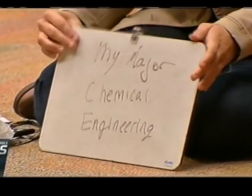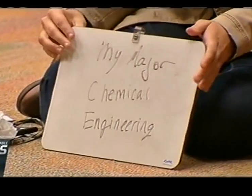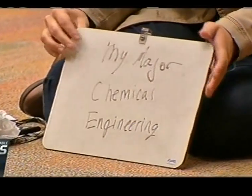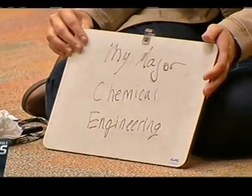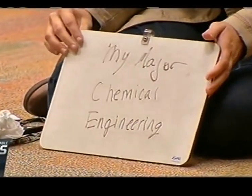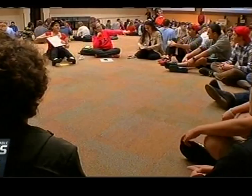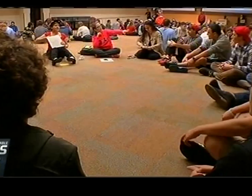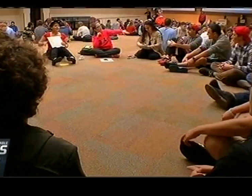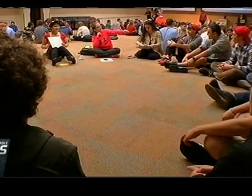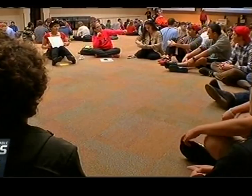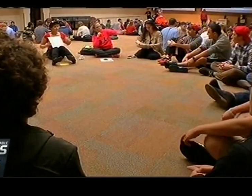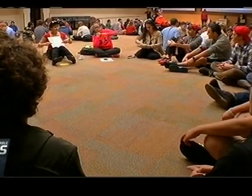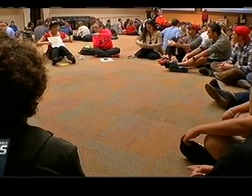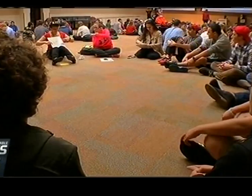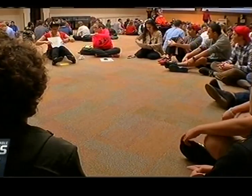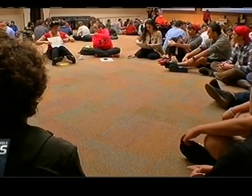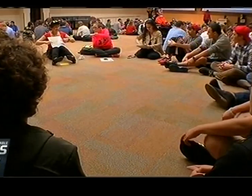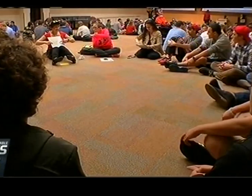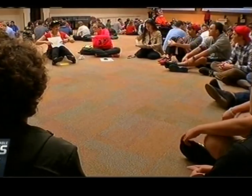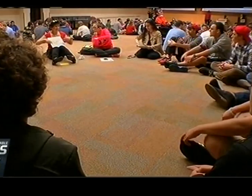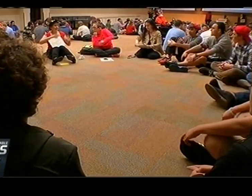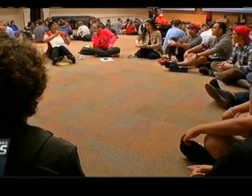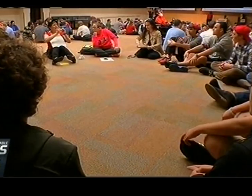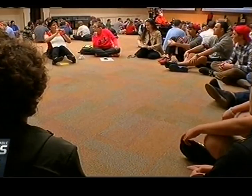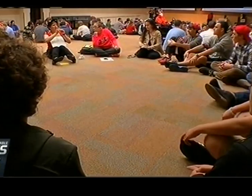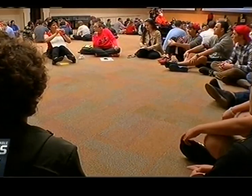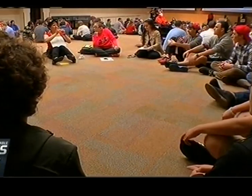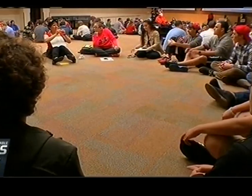The event helps hearing students learn another way to communicate.